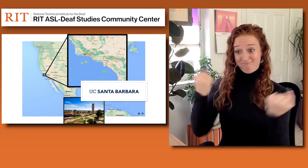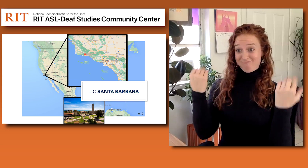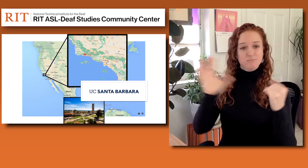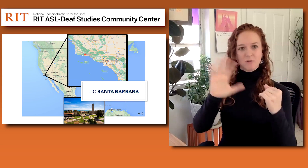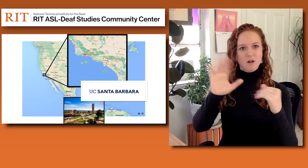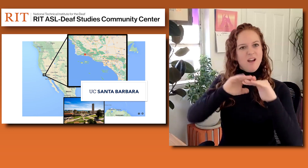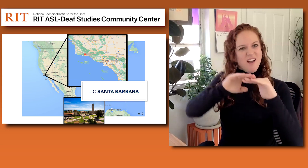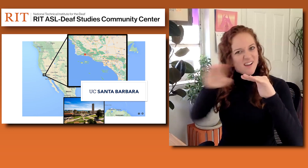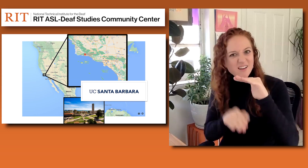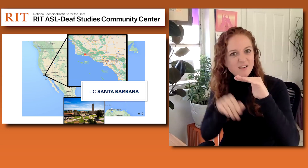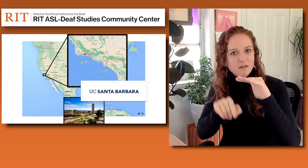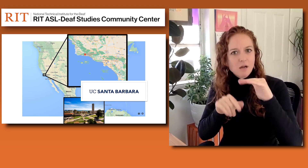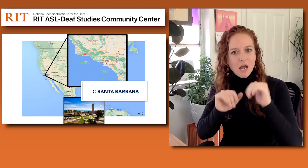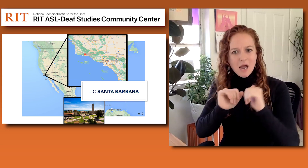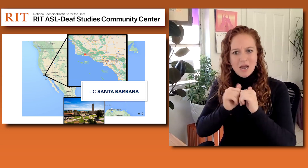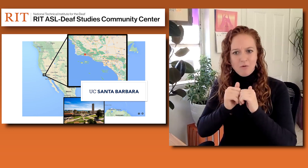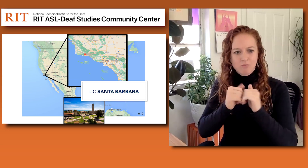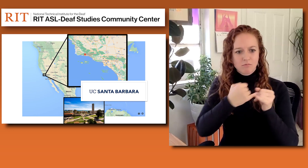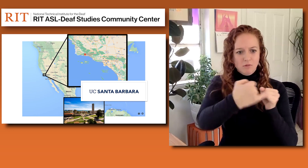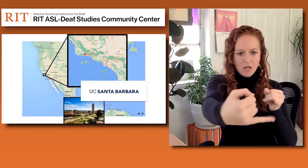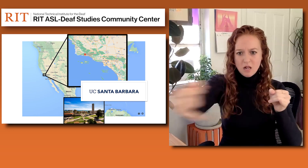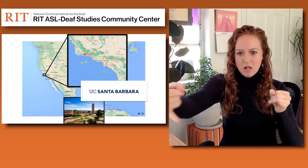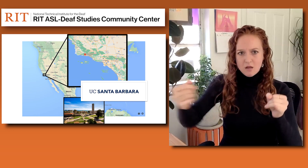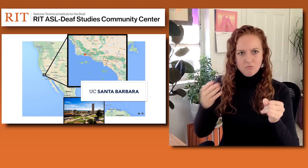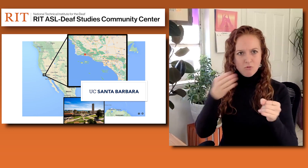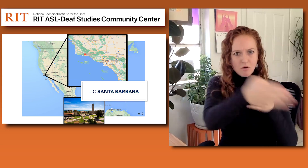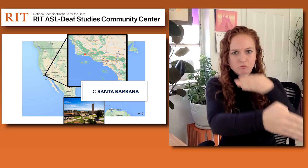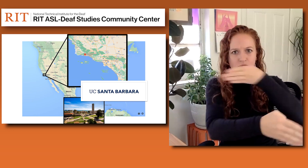to really unpack what is underneath